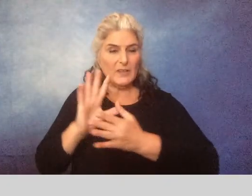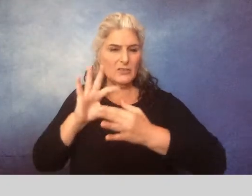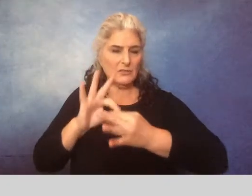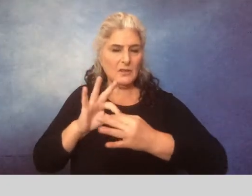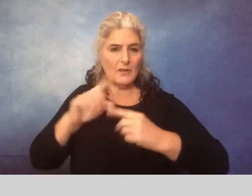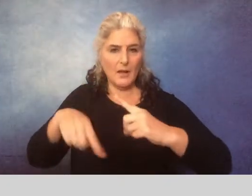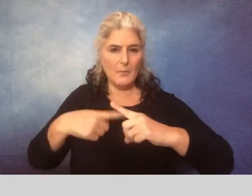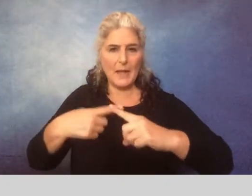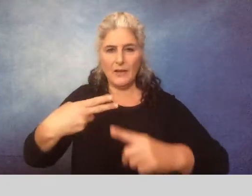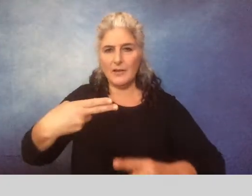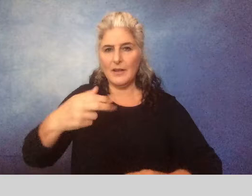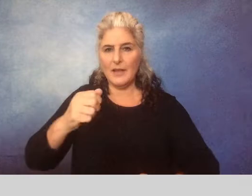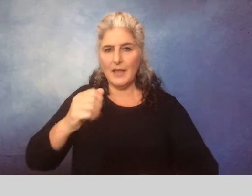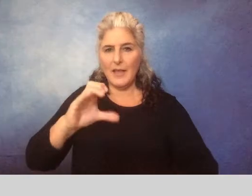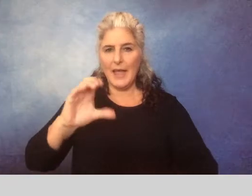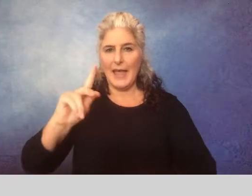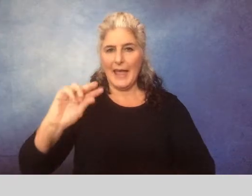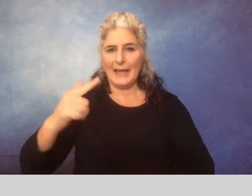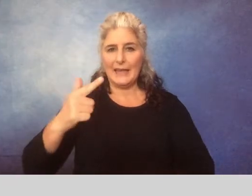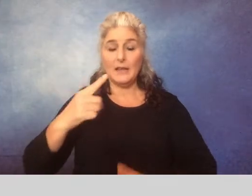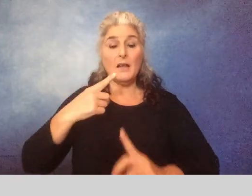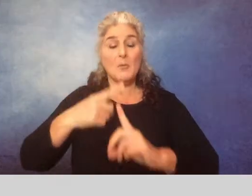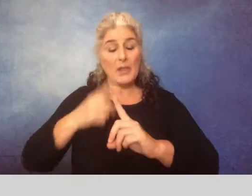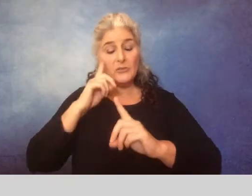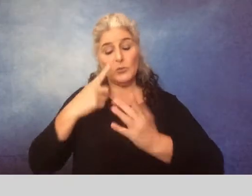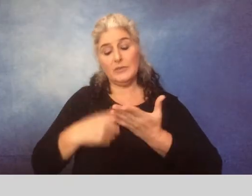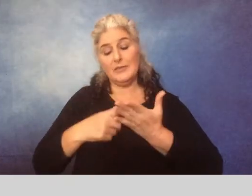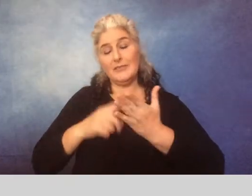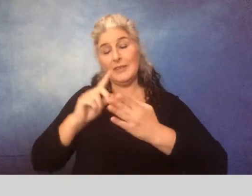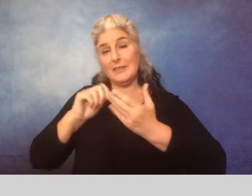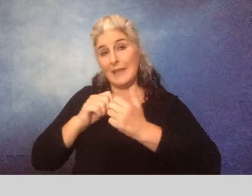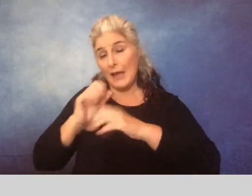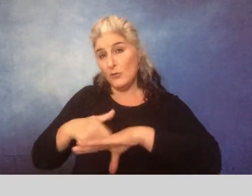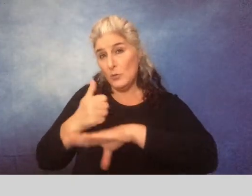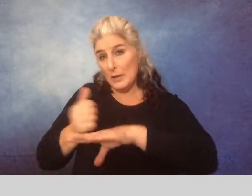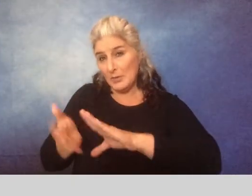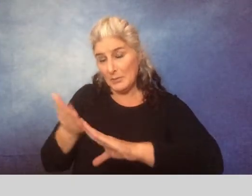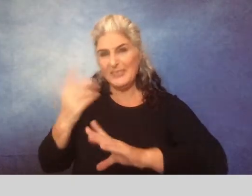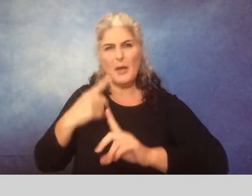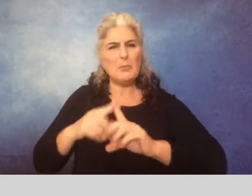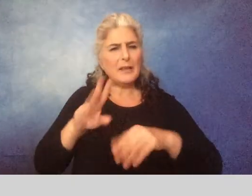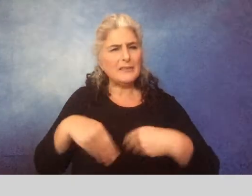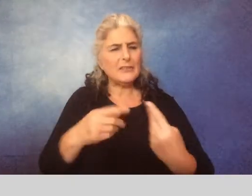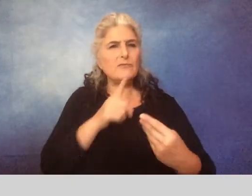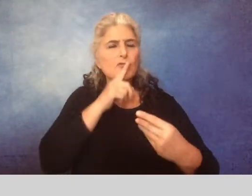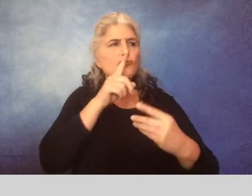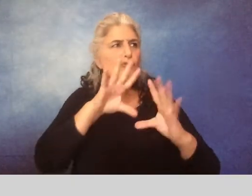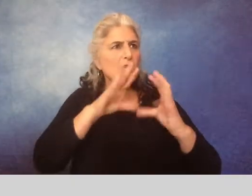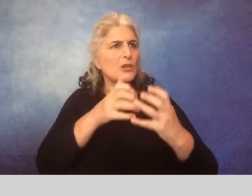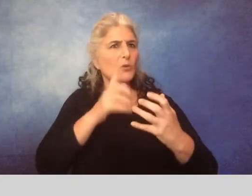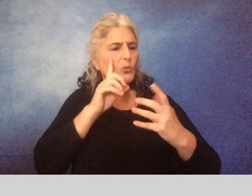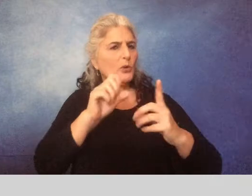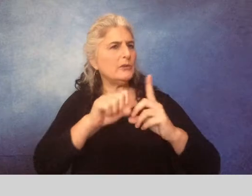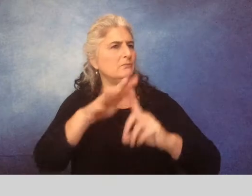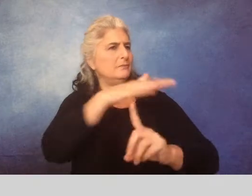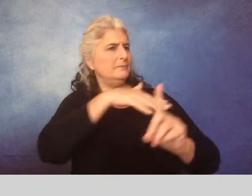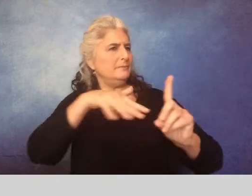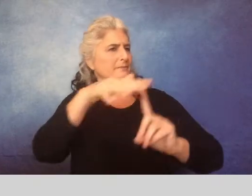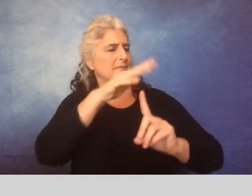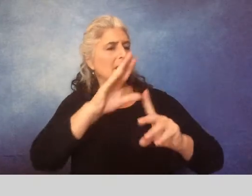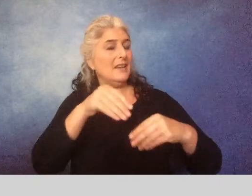But also, we're gonna be talking about implementation details and adding some real world context that will make that technique makes sense.